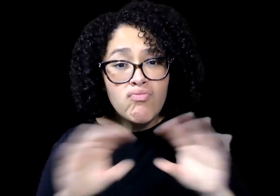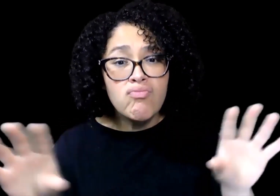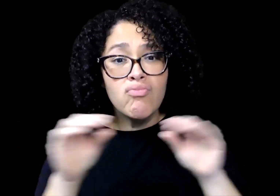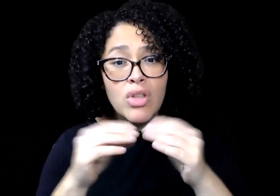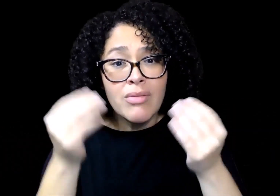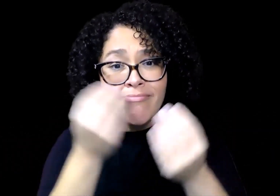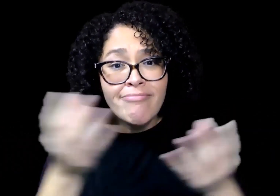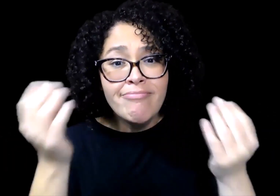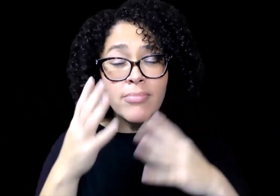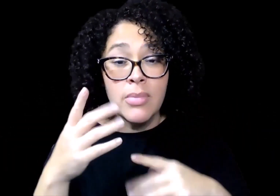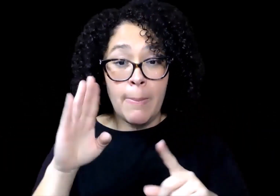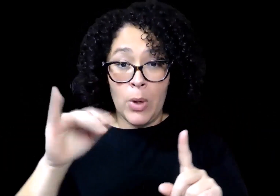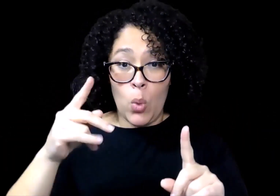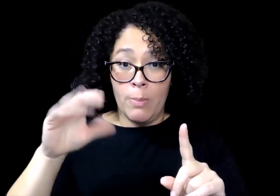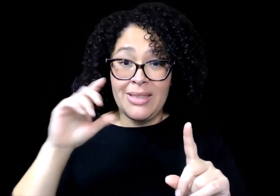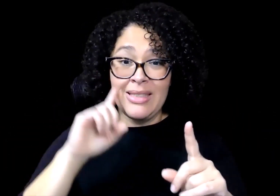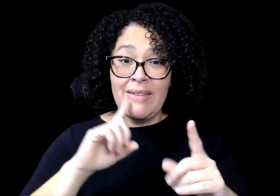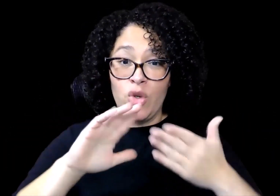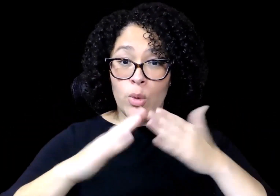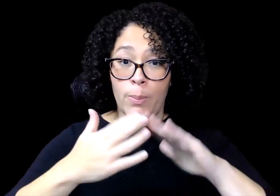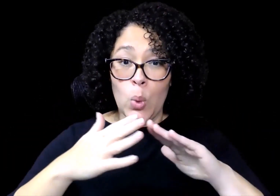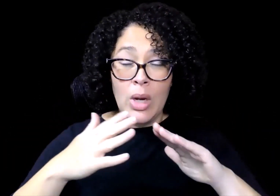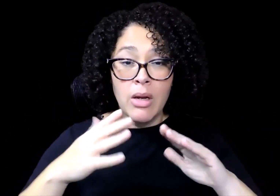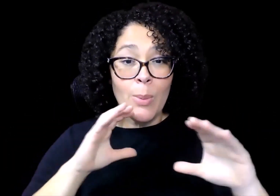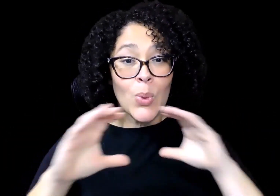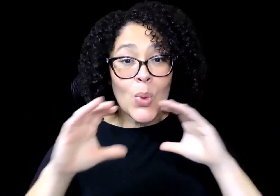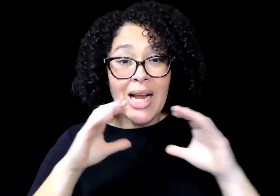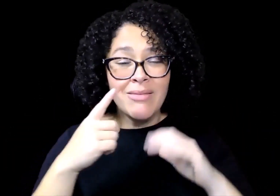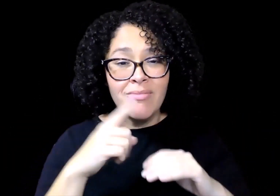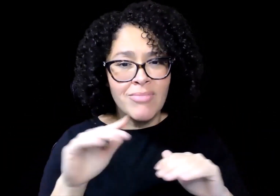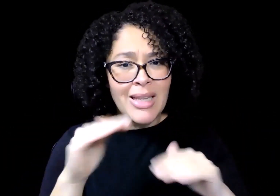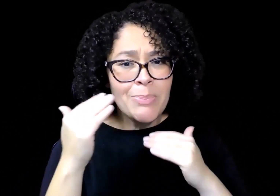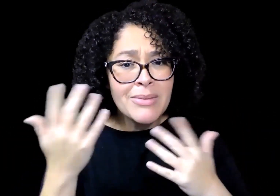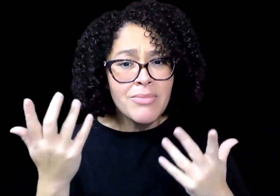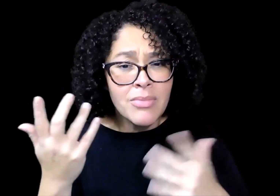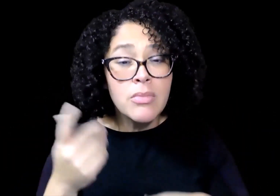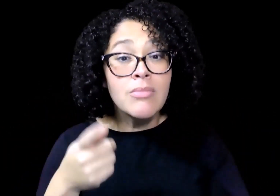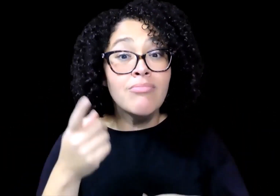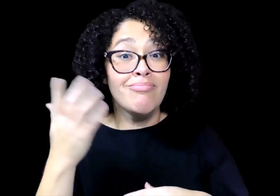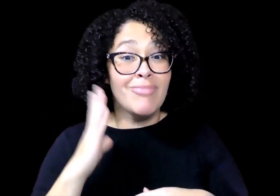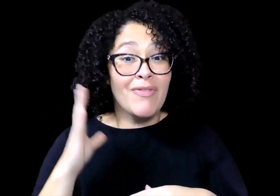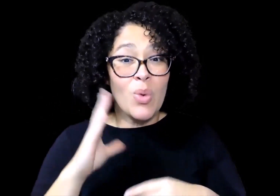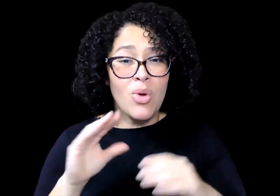communication getting information to the BIPOC deaf community is a very